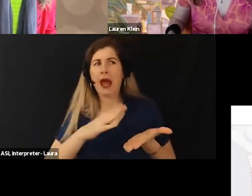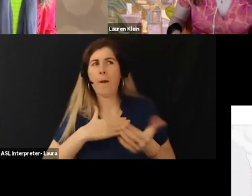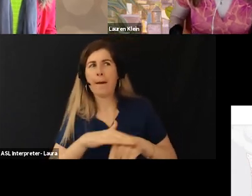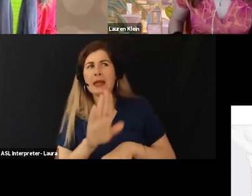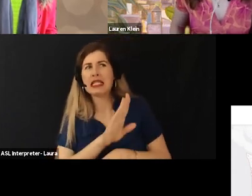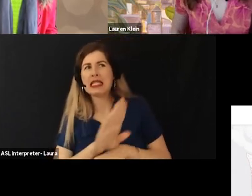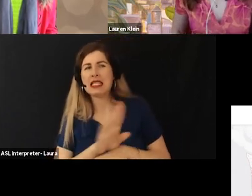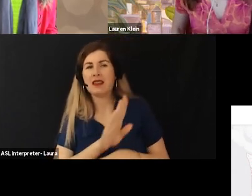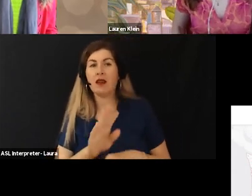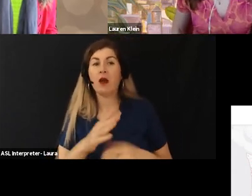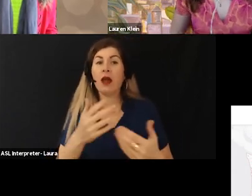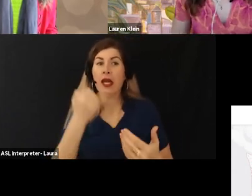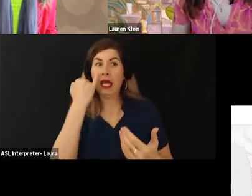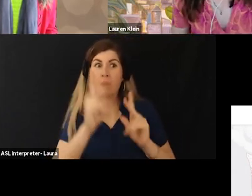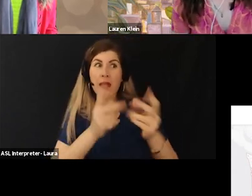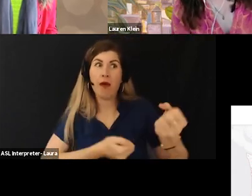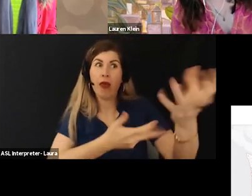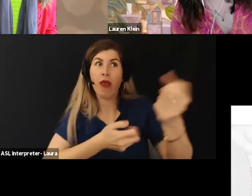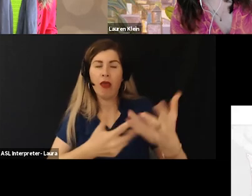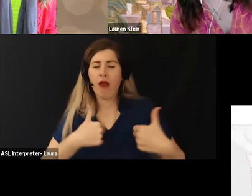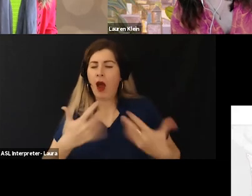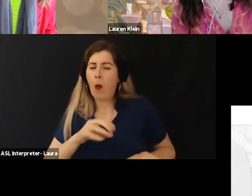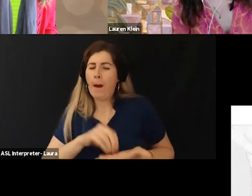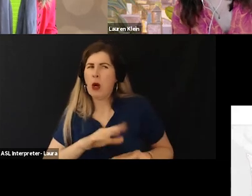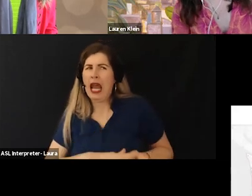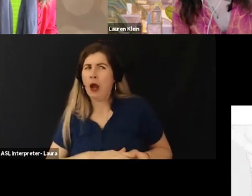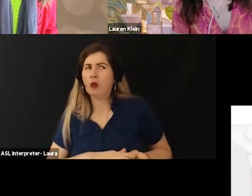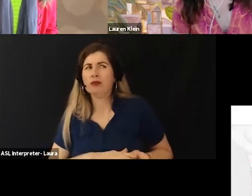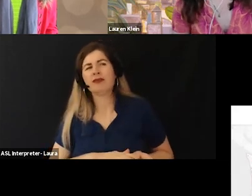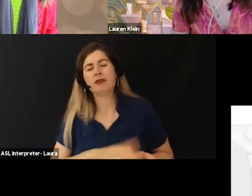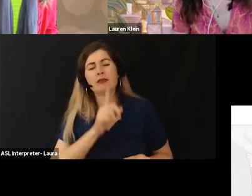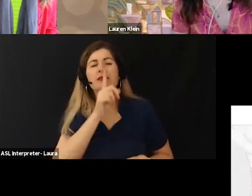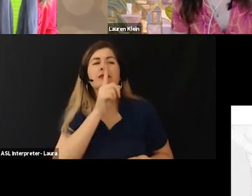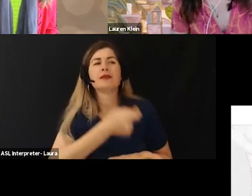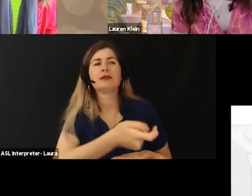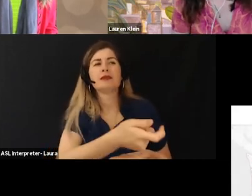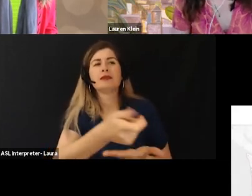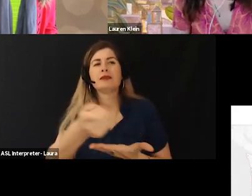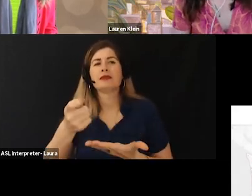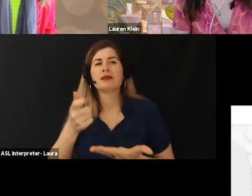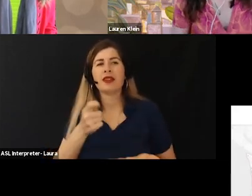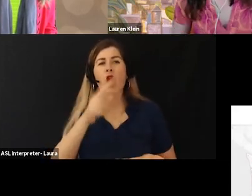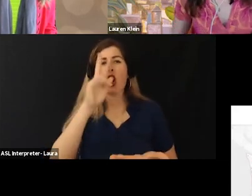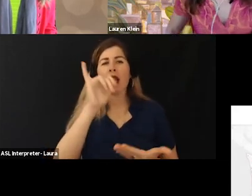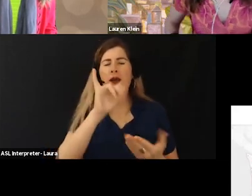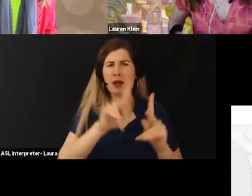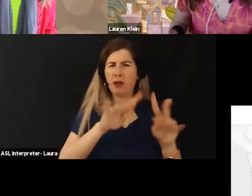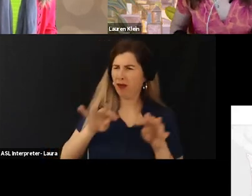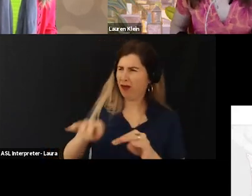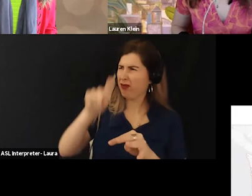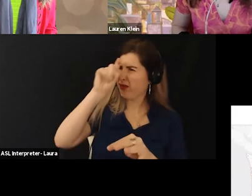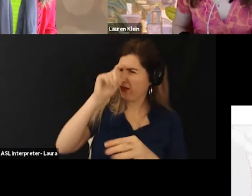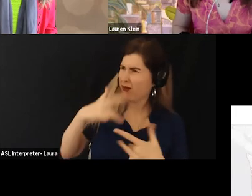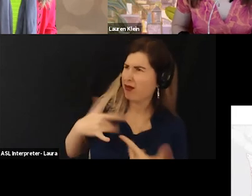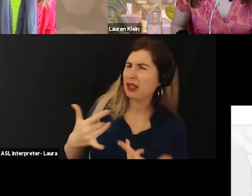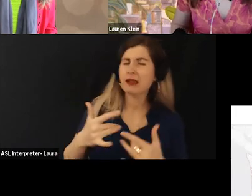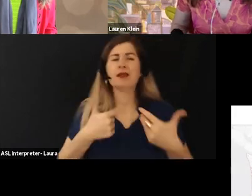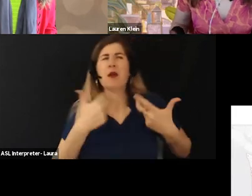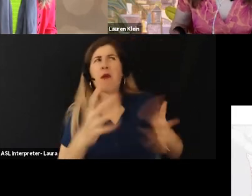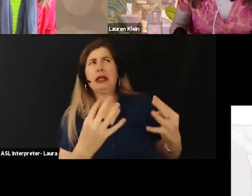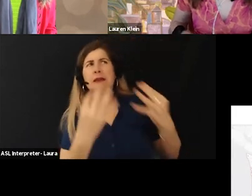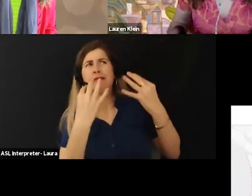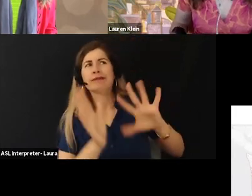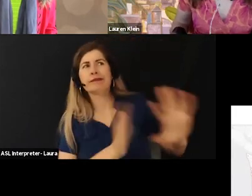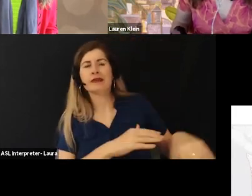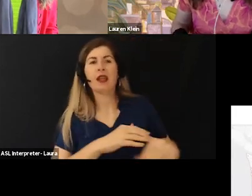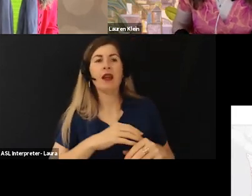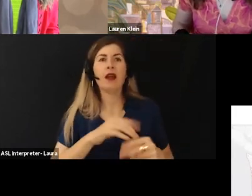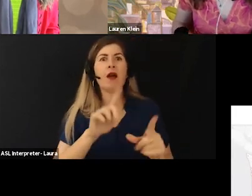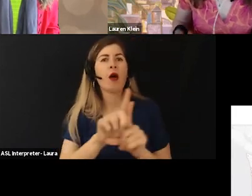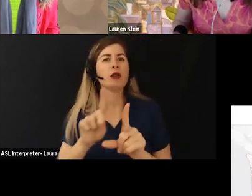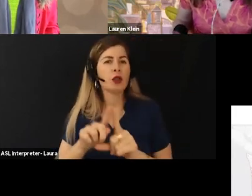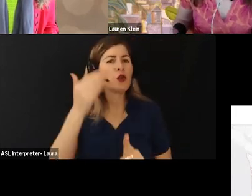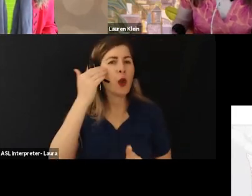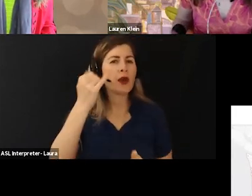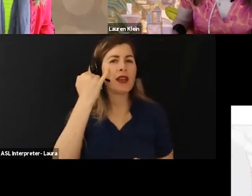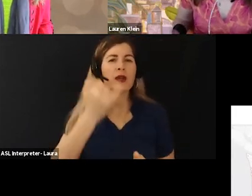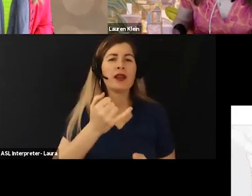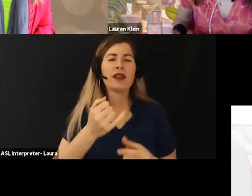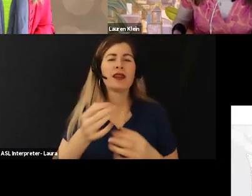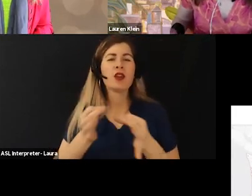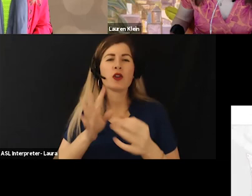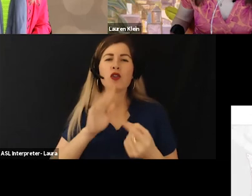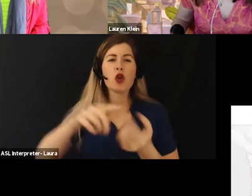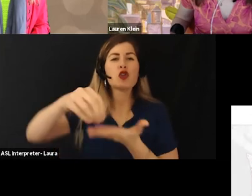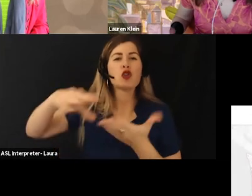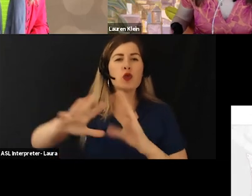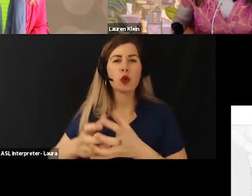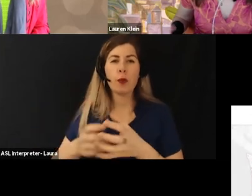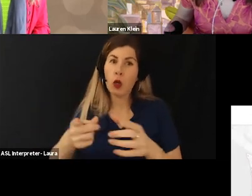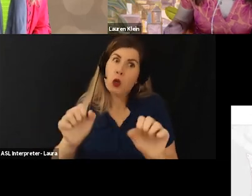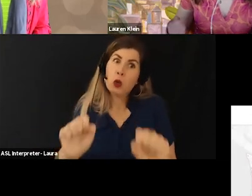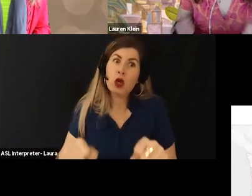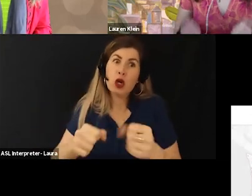lots of people are getting evicted. That would probably bring on unwanted attention. Second of all, you can think and I you know especially when we talked a student groups you can think about all of the ways that you can get evicted without actually being